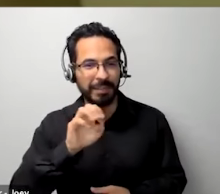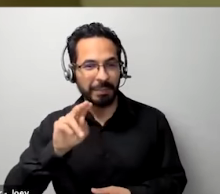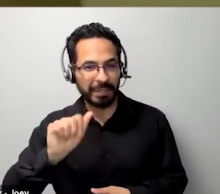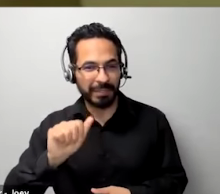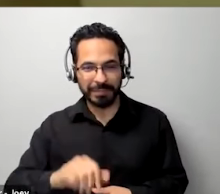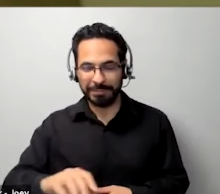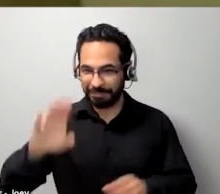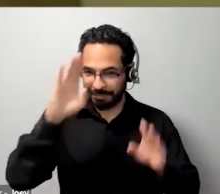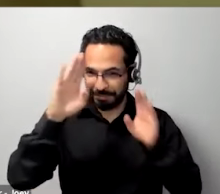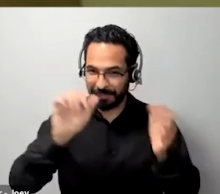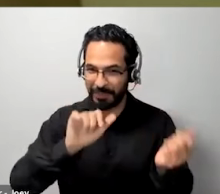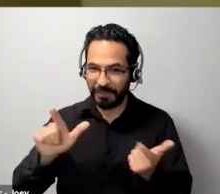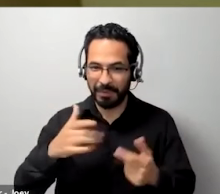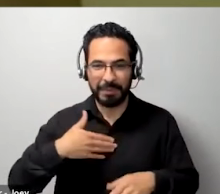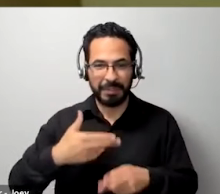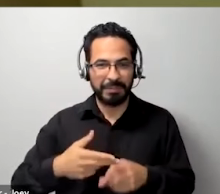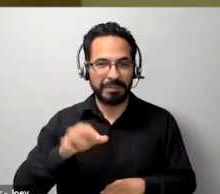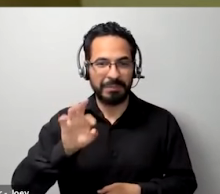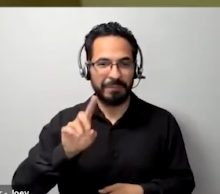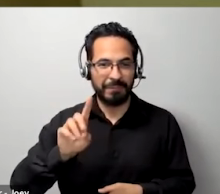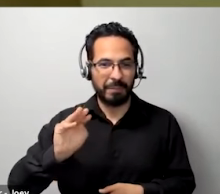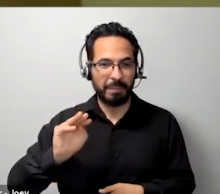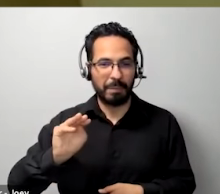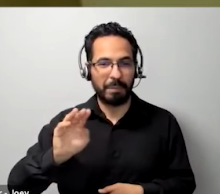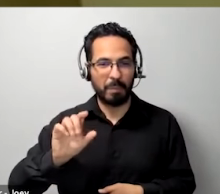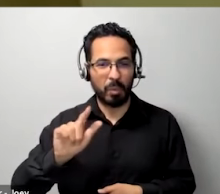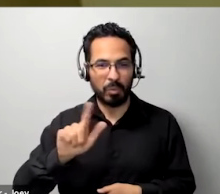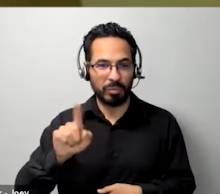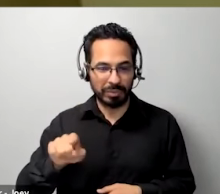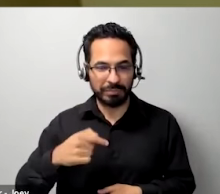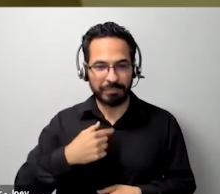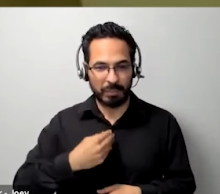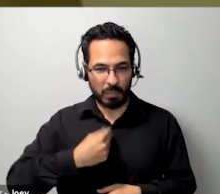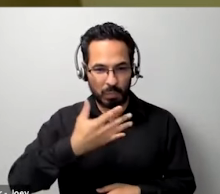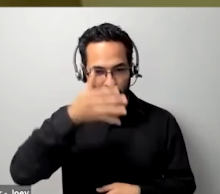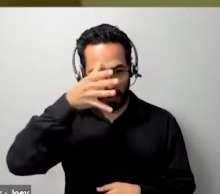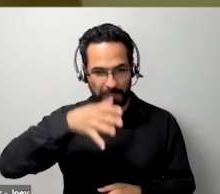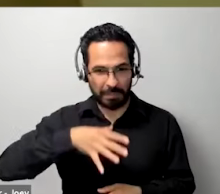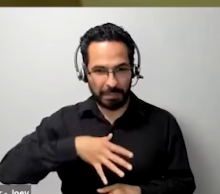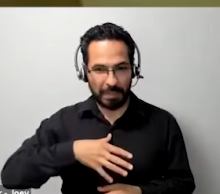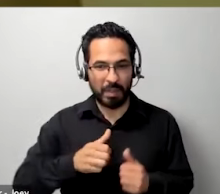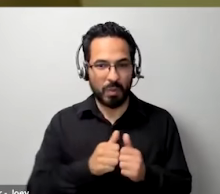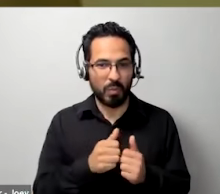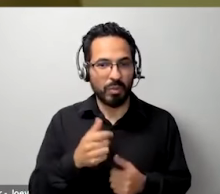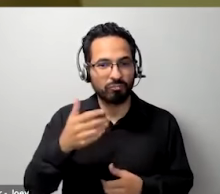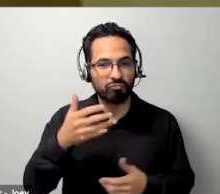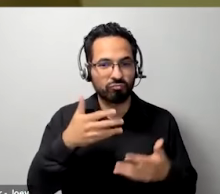Hello everybody, my name is Fred Moltz. I am a white male with gray and black pepper hair.